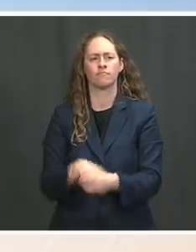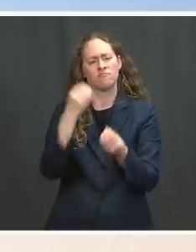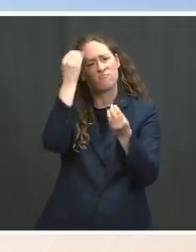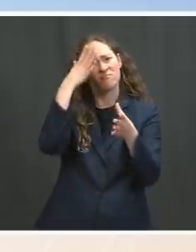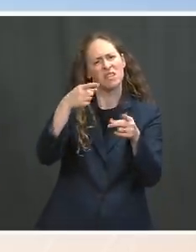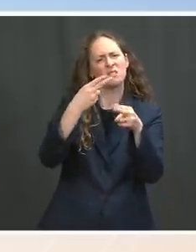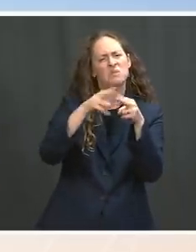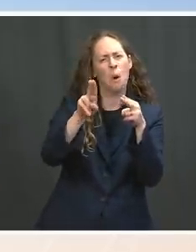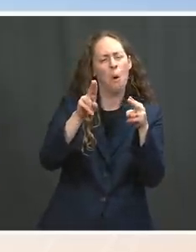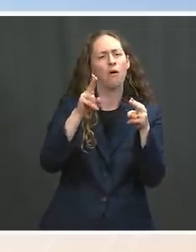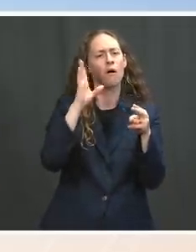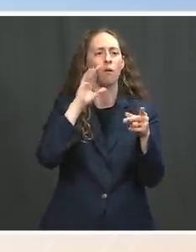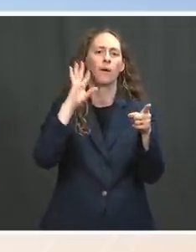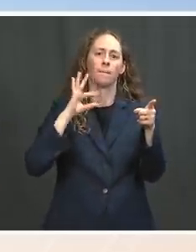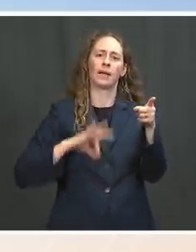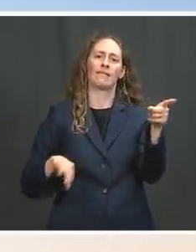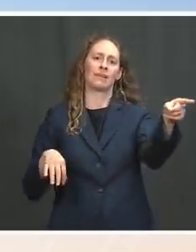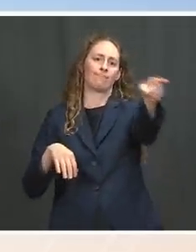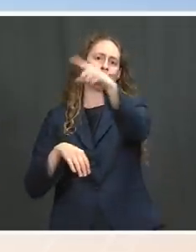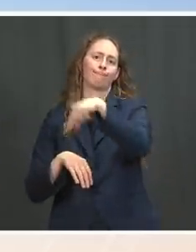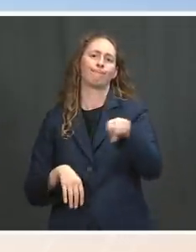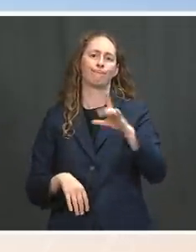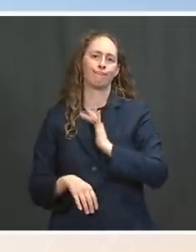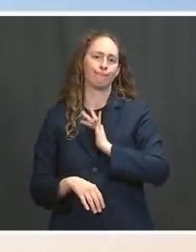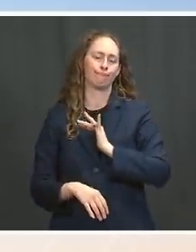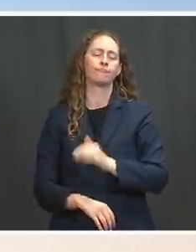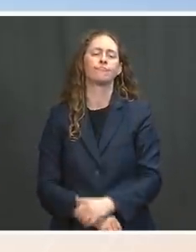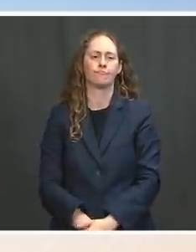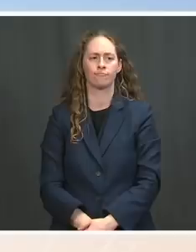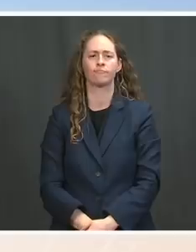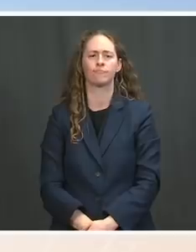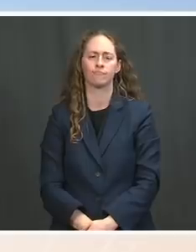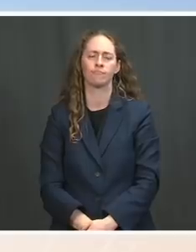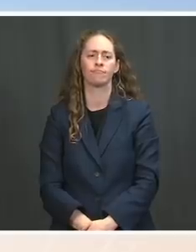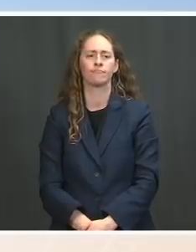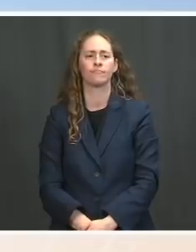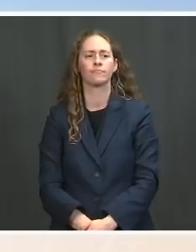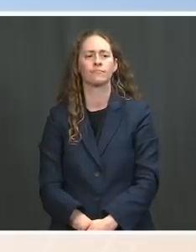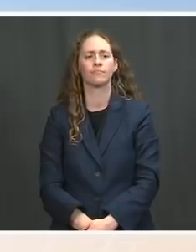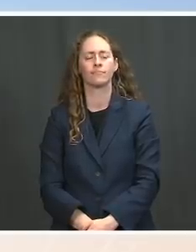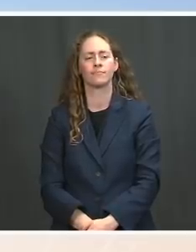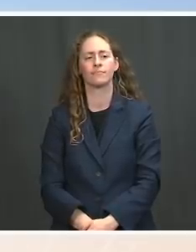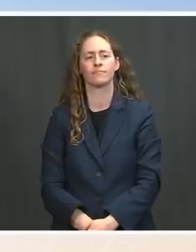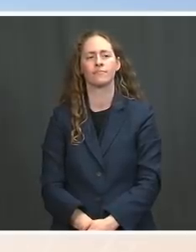and later issued a second, more expansive waiver that covers 12 states and the District of Columbia.